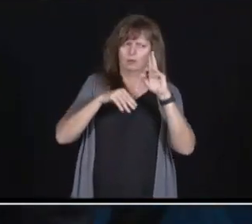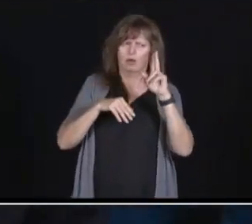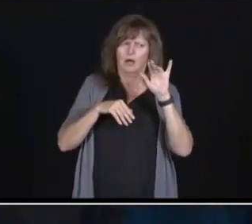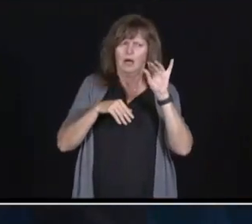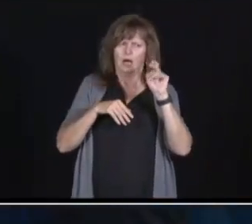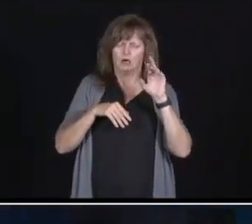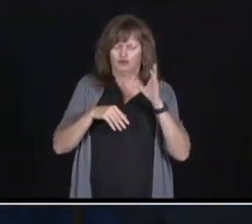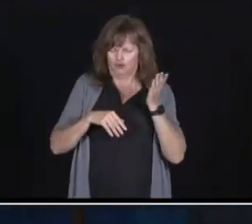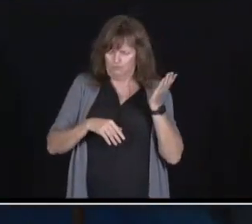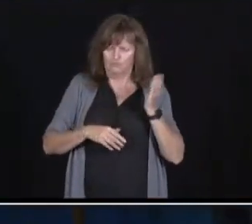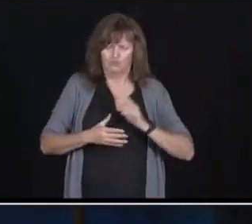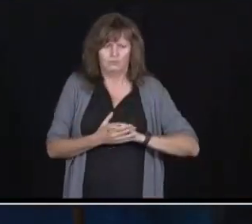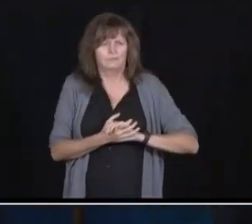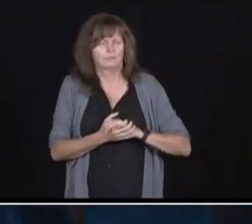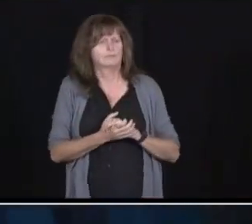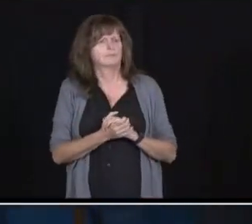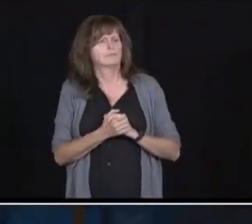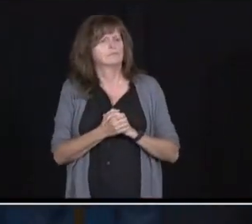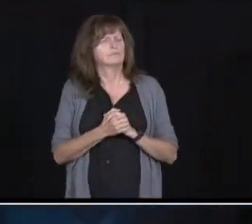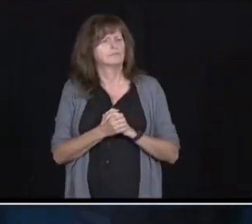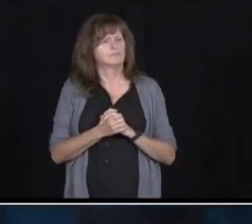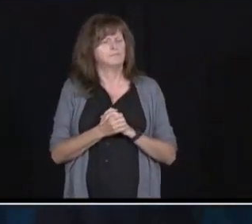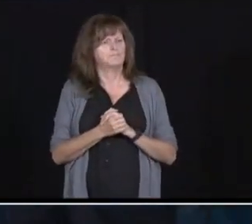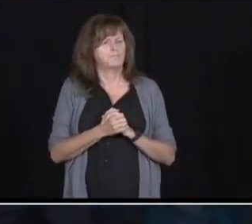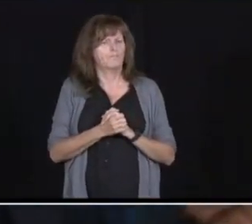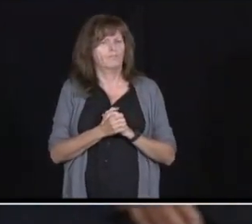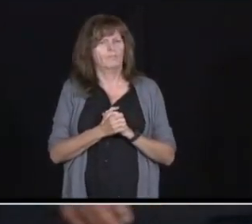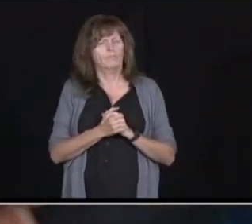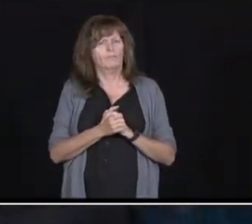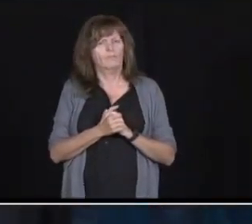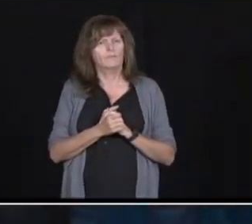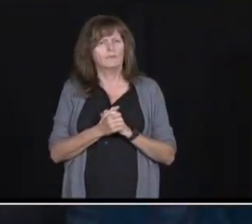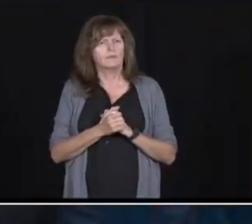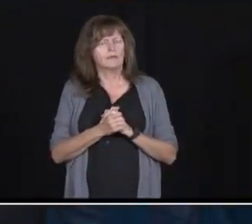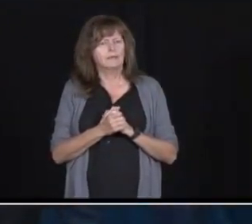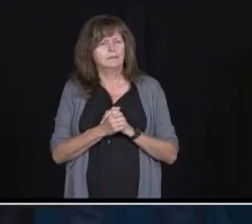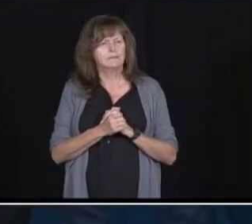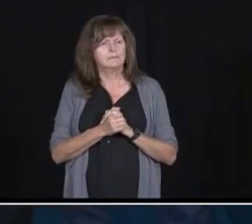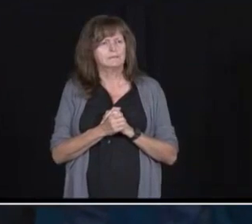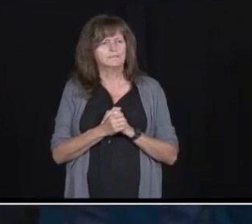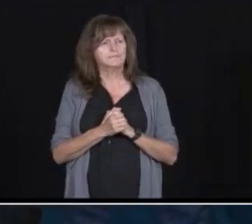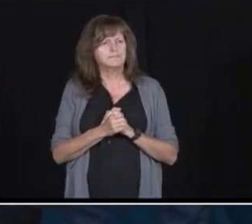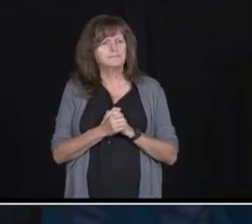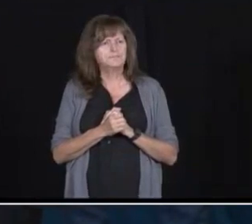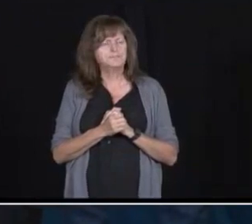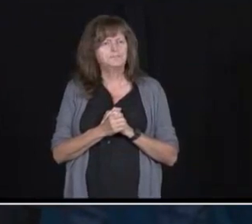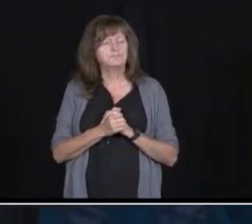But the person that is going to be really focused on that is Dr Hyer, so I will pass it over to him.